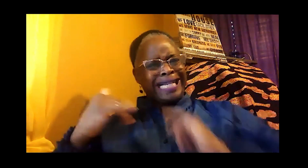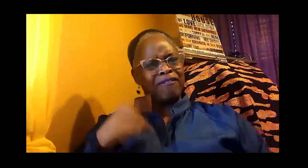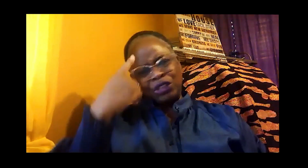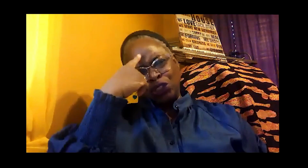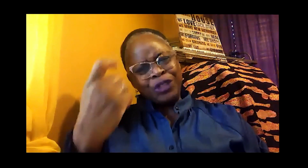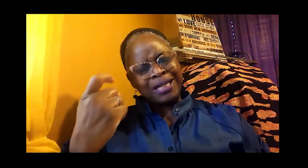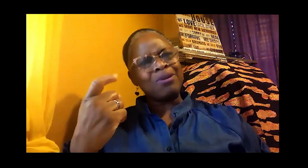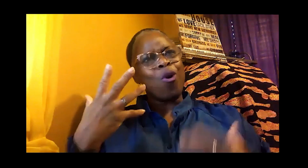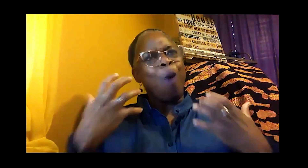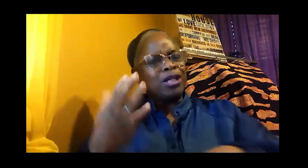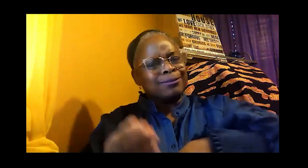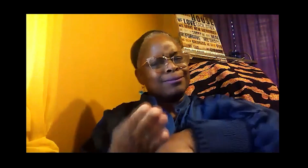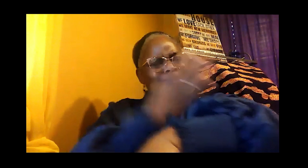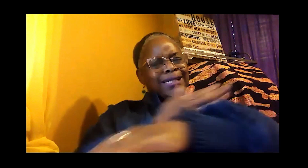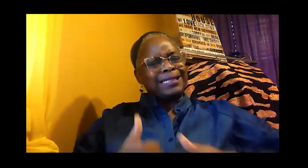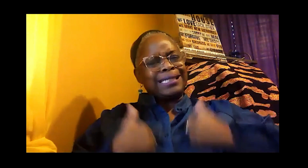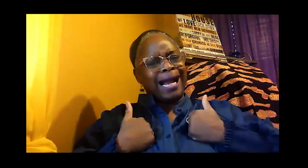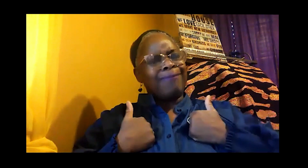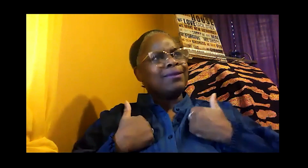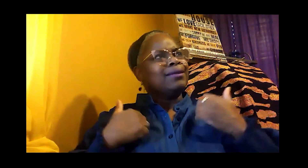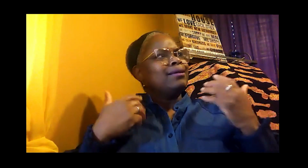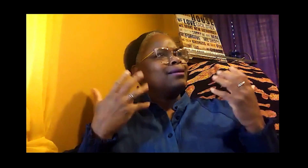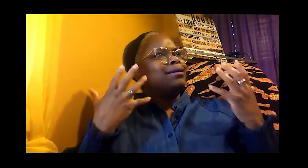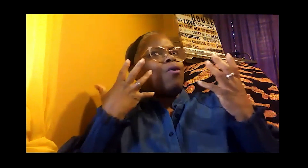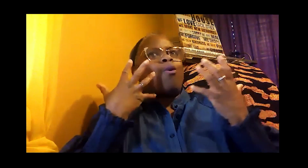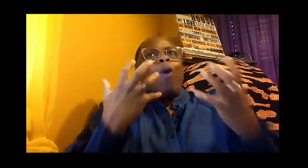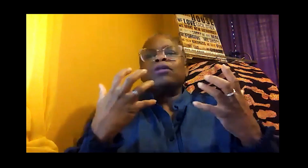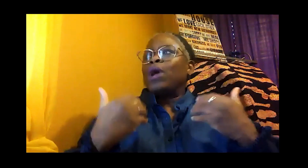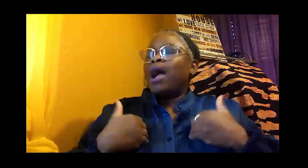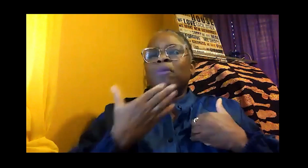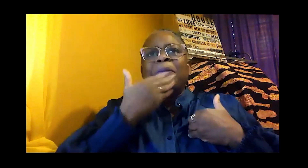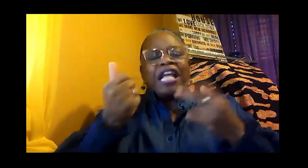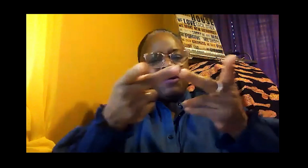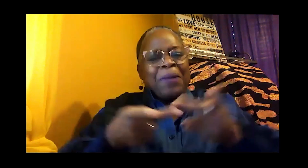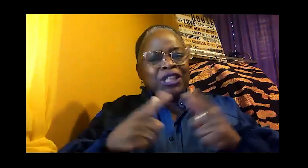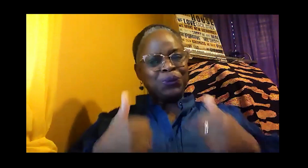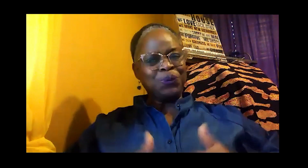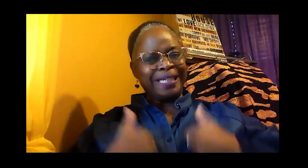they still strive for the American dream, which is to improve the lives of their families,